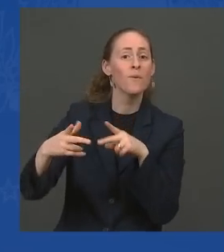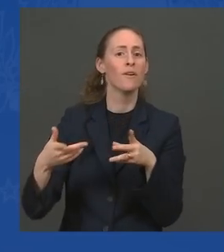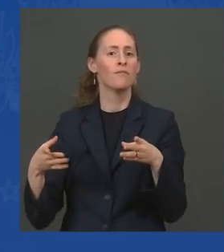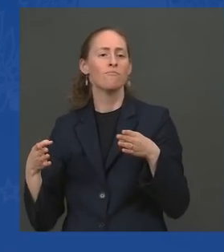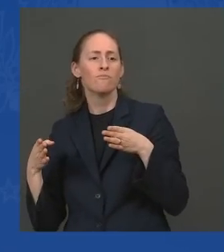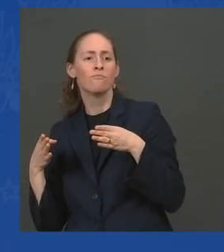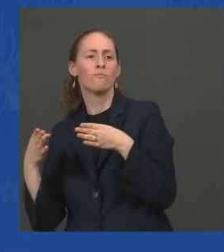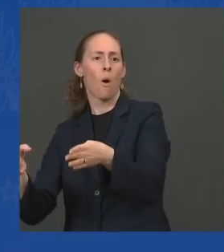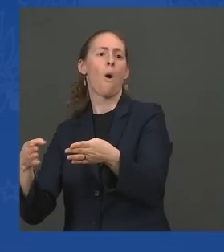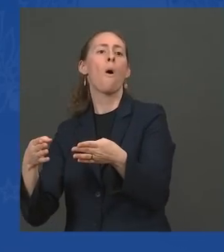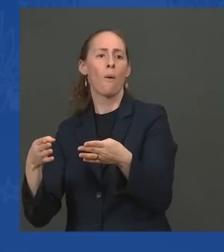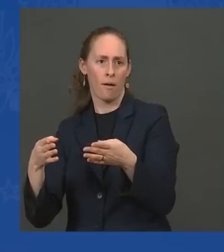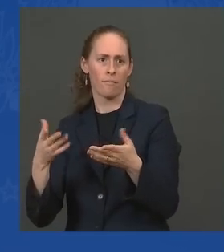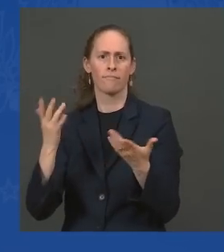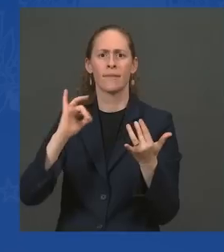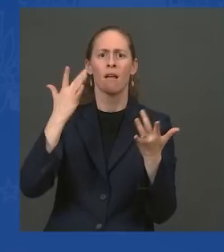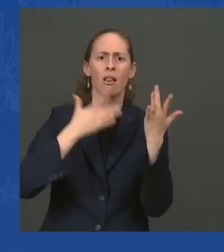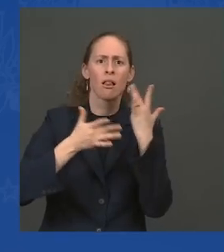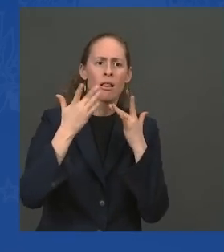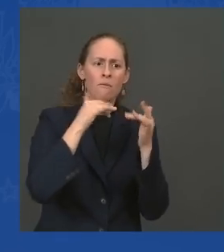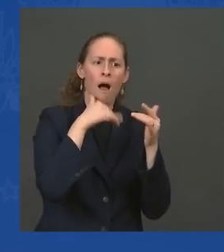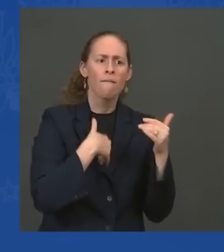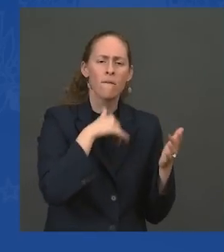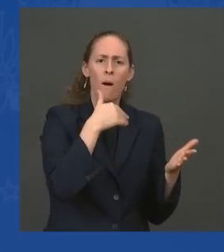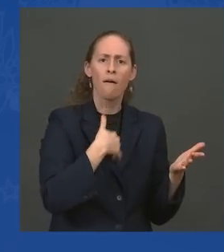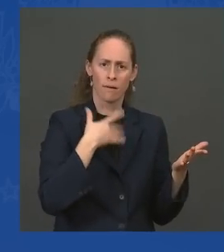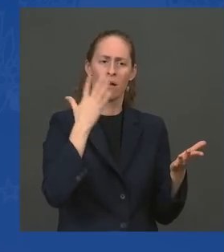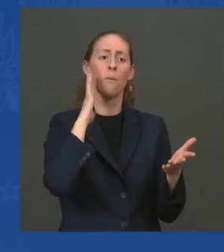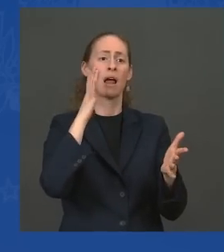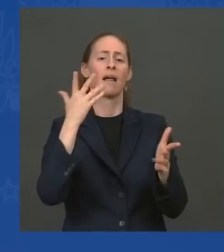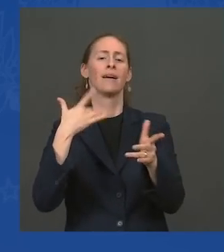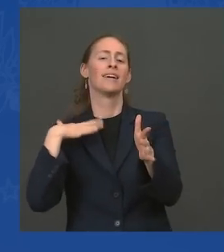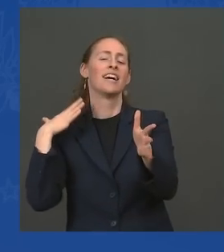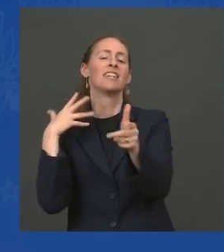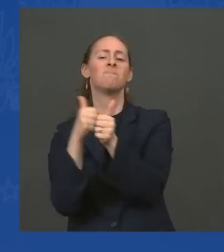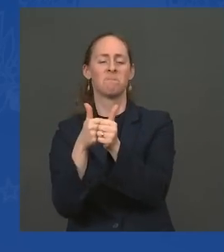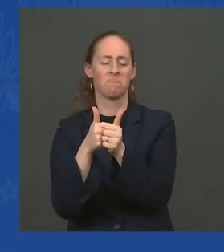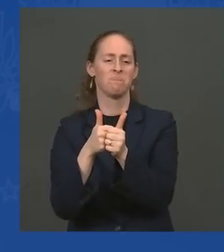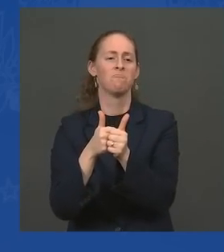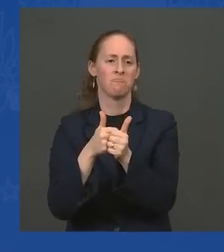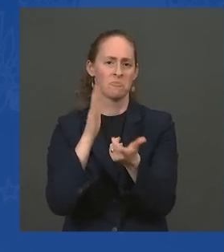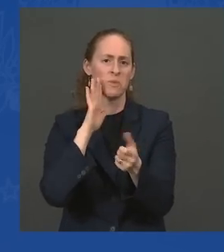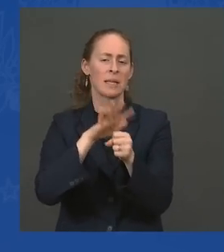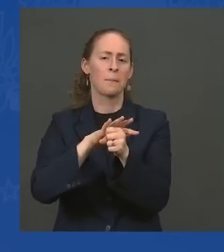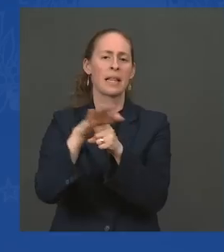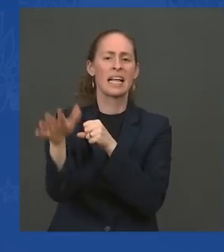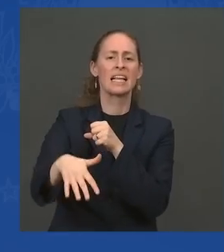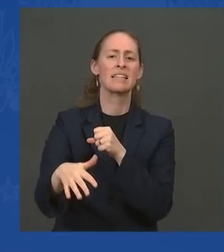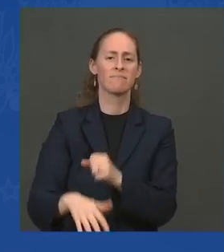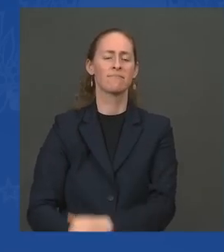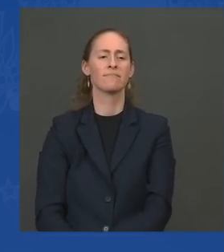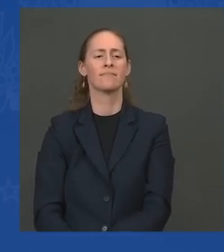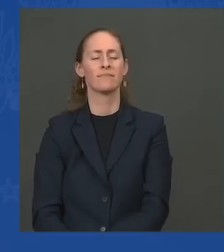and lowering costs for families. This law also builds up our resilience against extreme weather events.